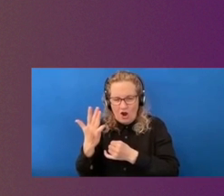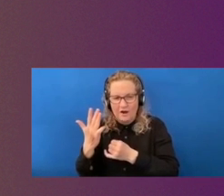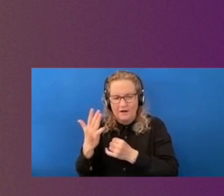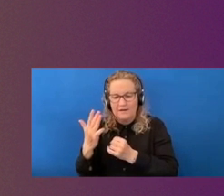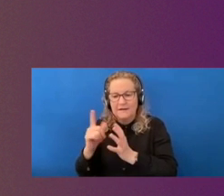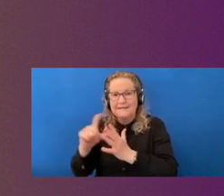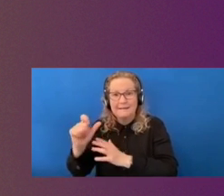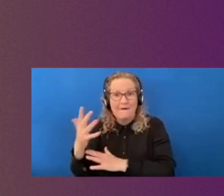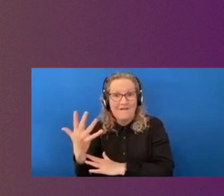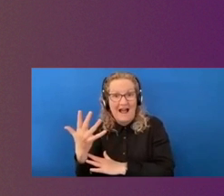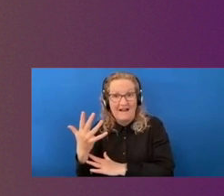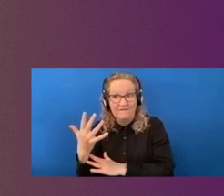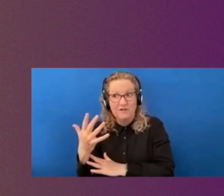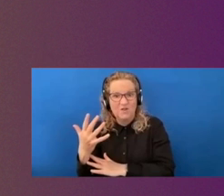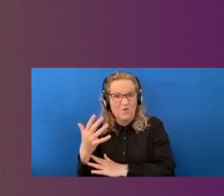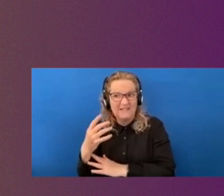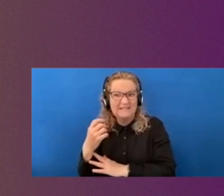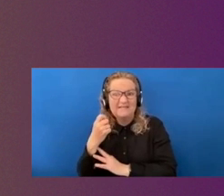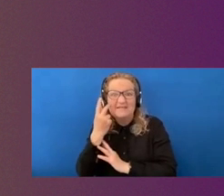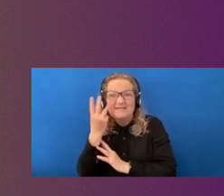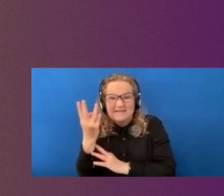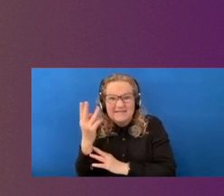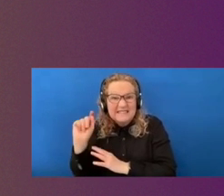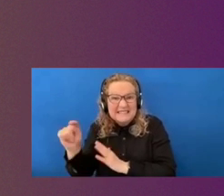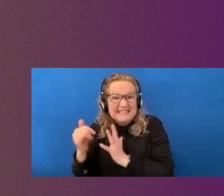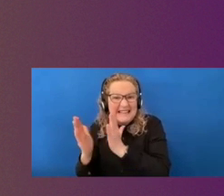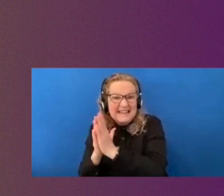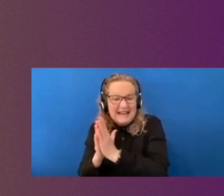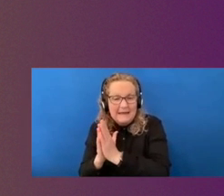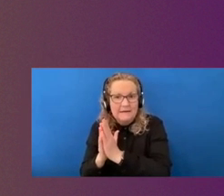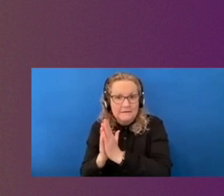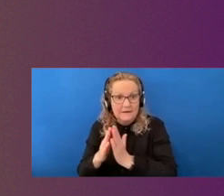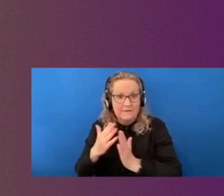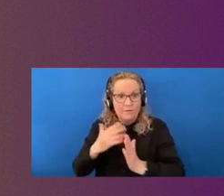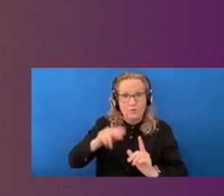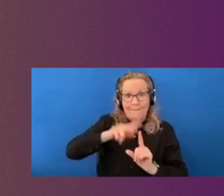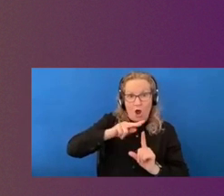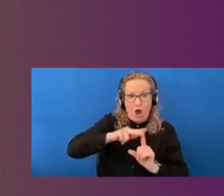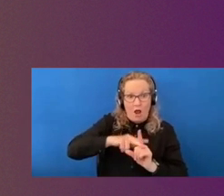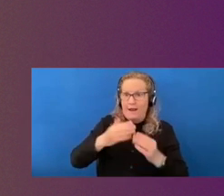that is this Sunday guys so if you want to get an application in I would do that as soon as you can